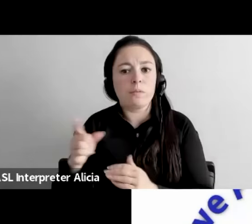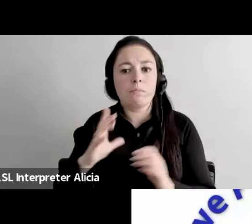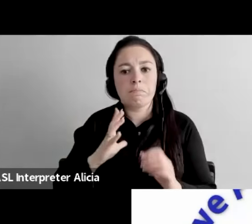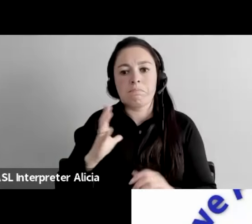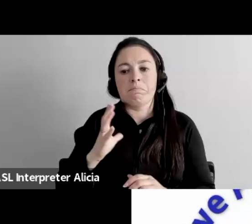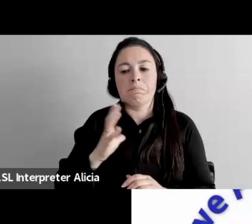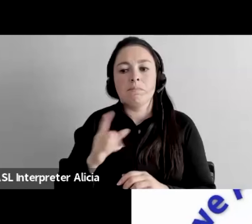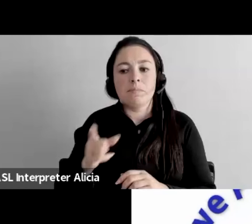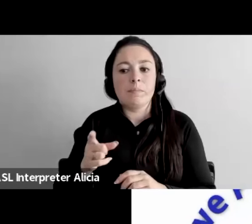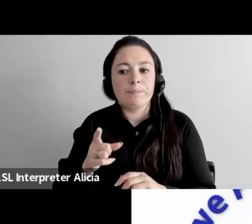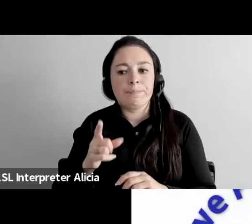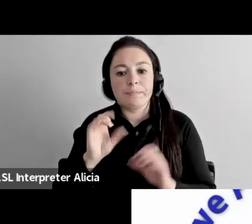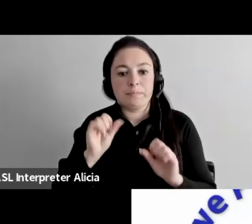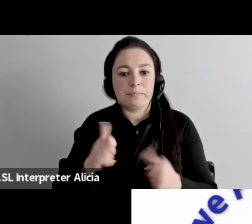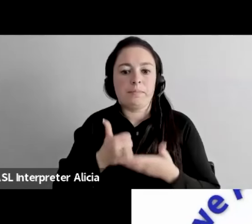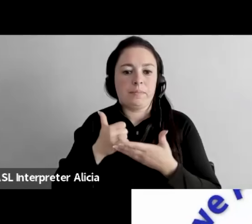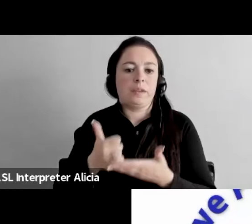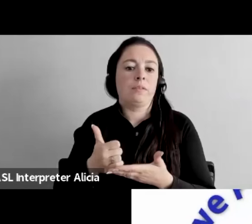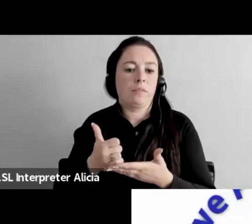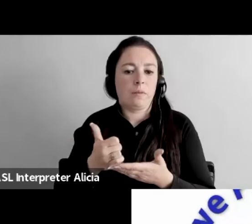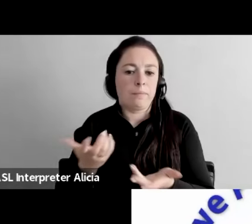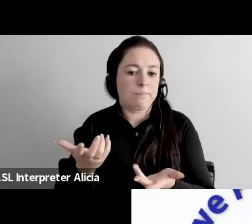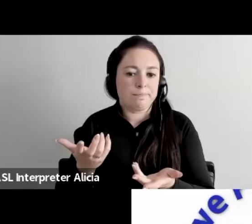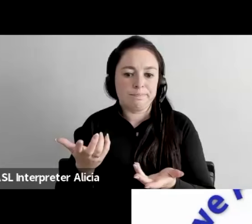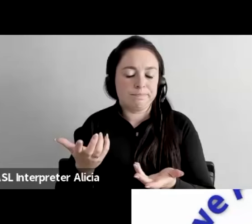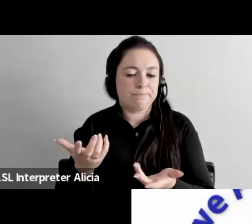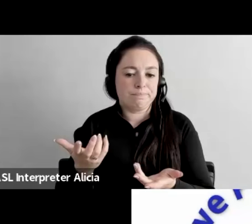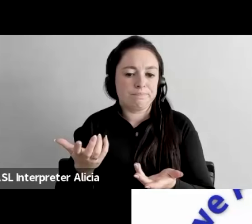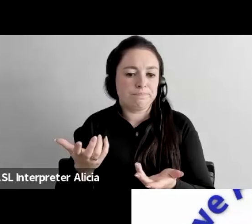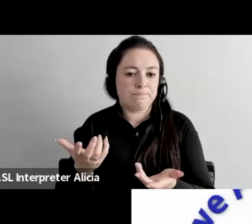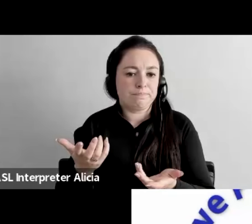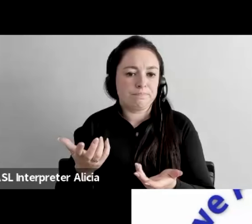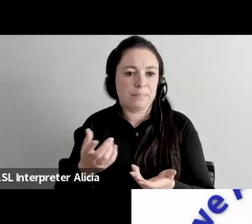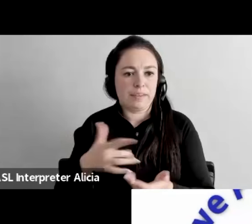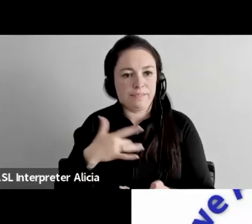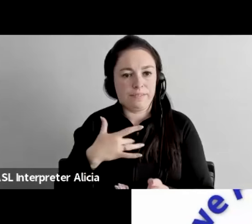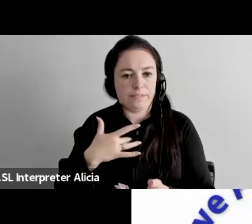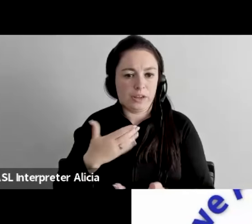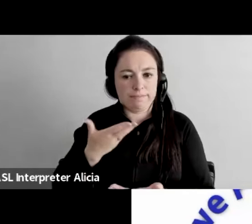disabled person can help validate and empathize